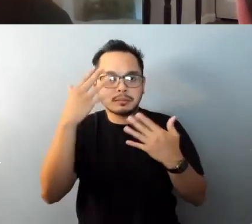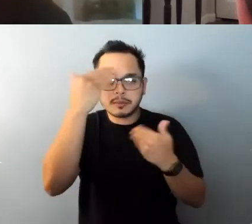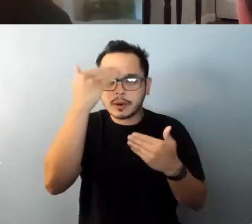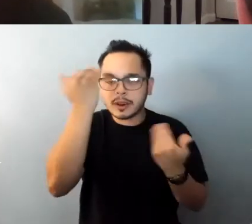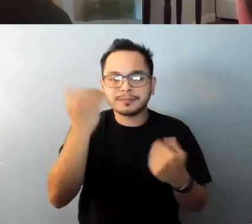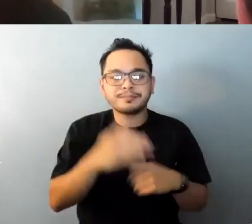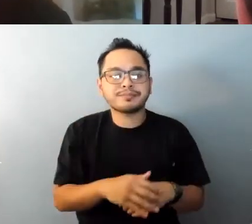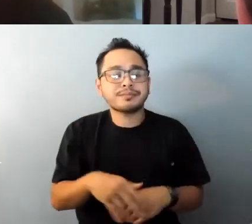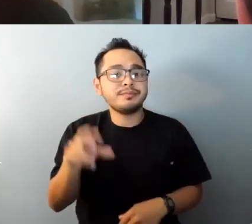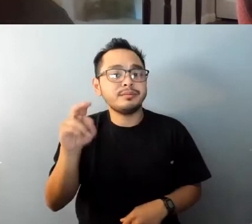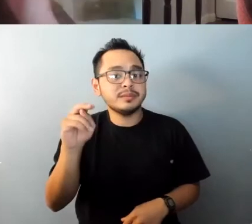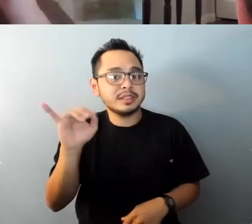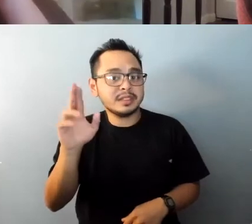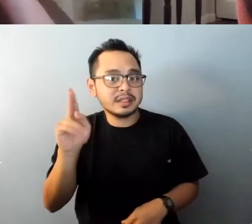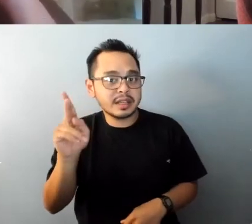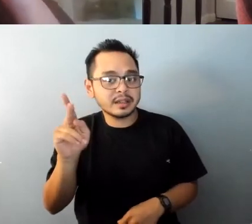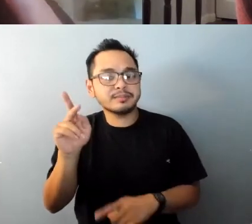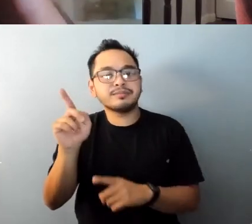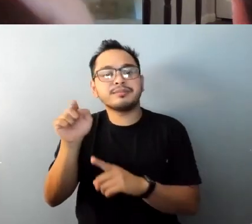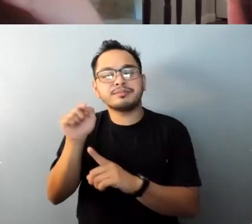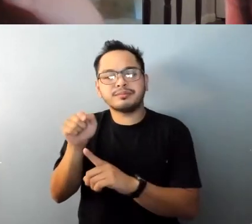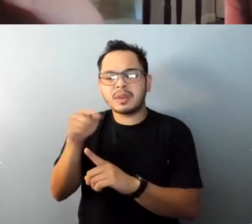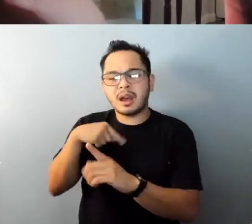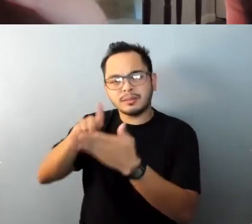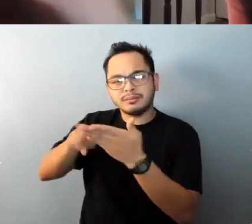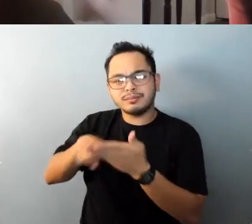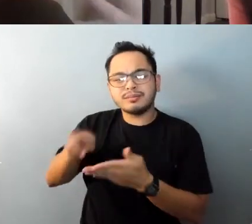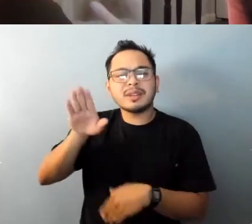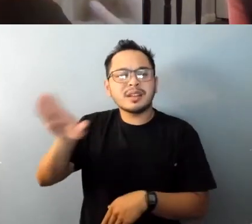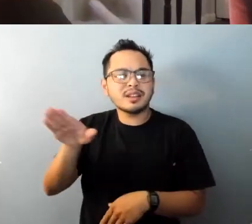reading the book in the first place. I looked up his regiment, he is part of the black lions